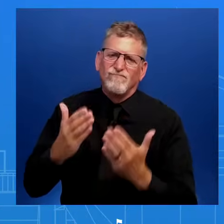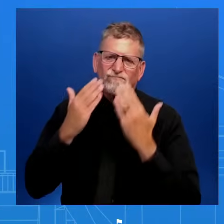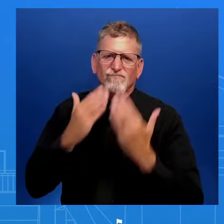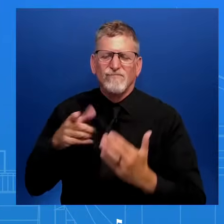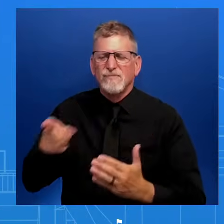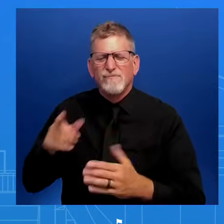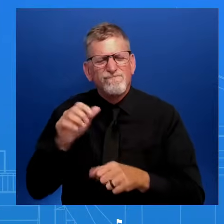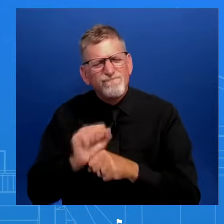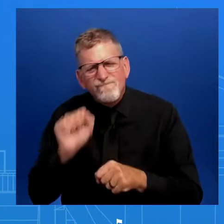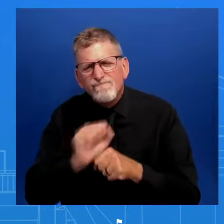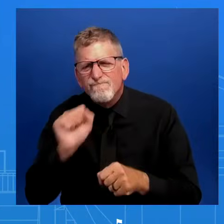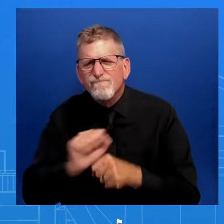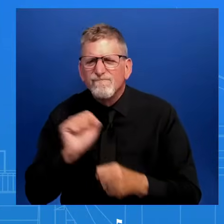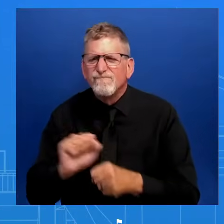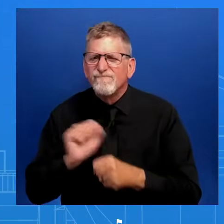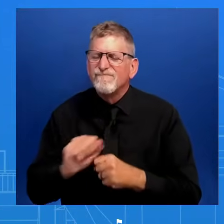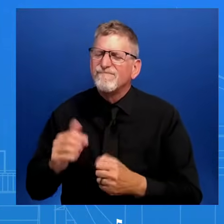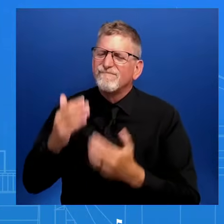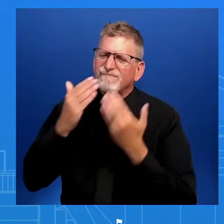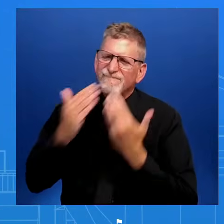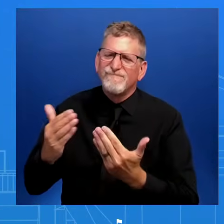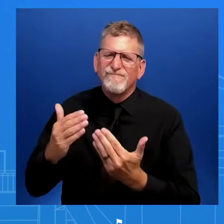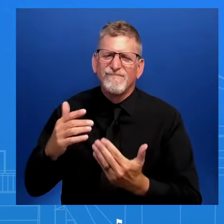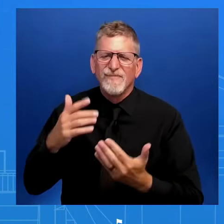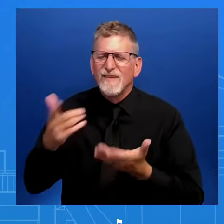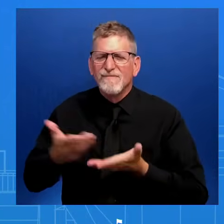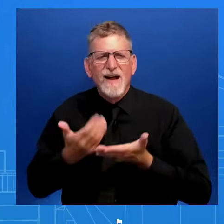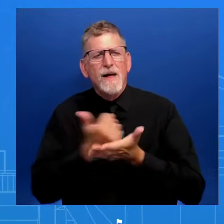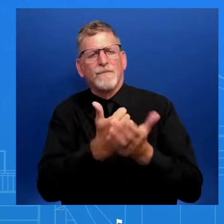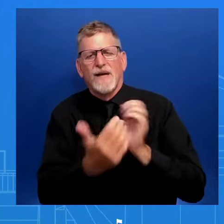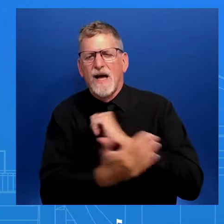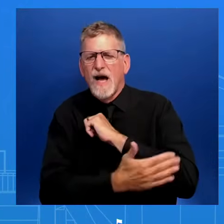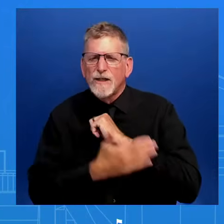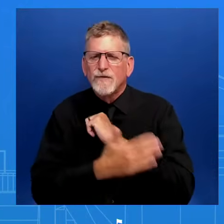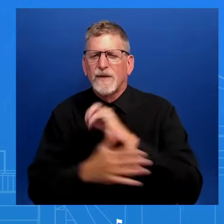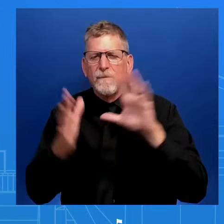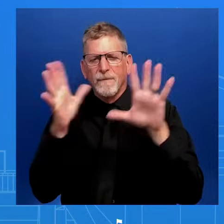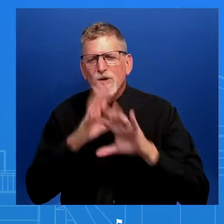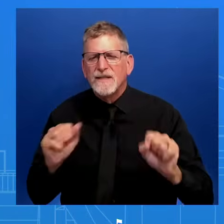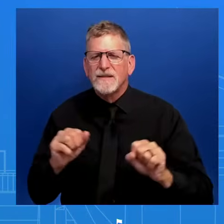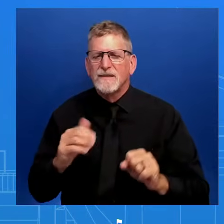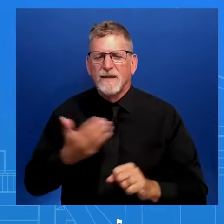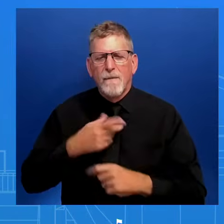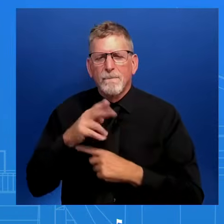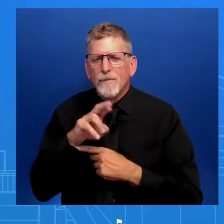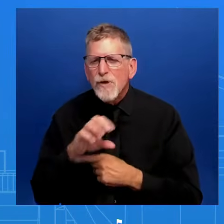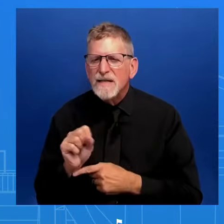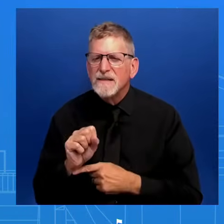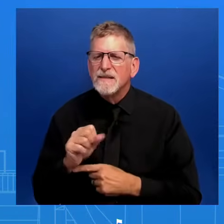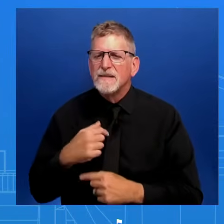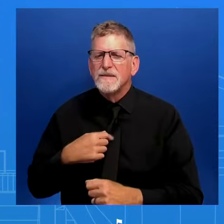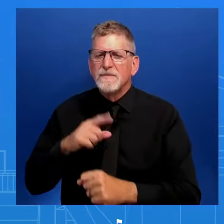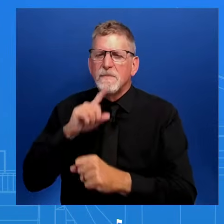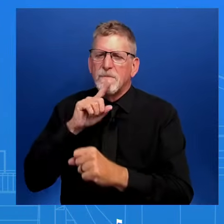negotiations between the U.S. and Russia supposedly conducted by former U.S. officials.